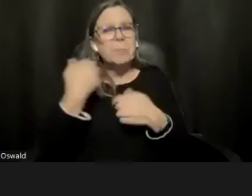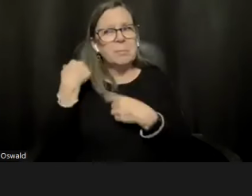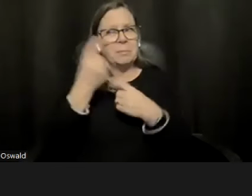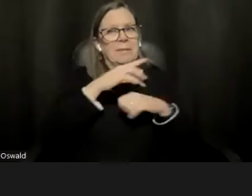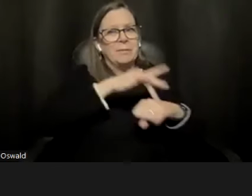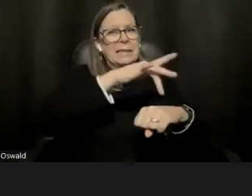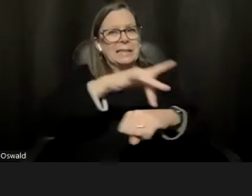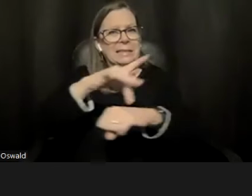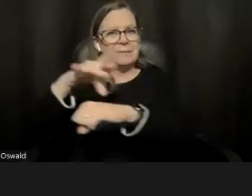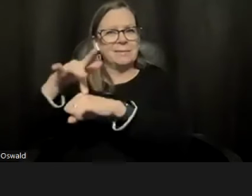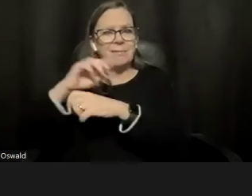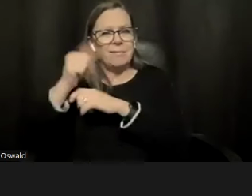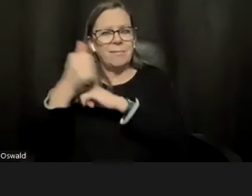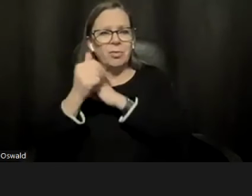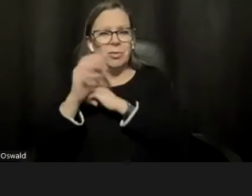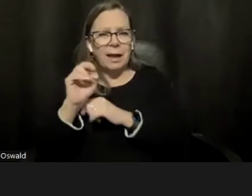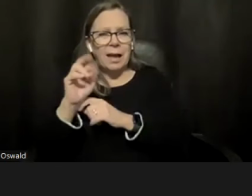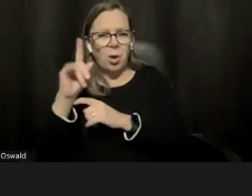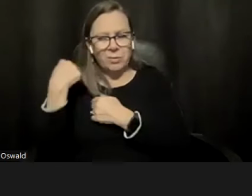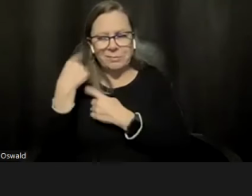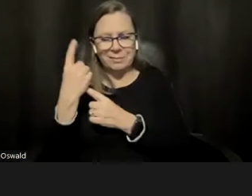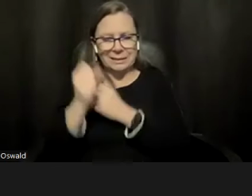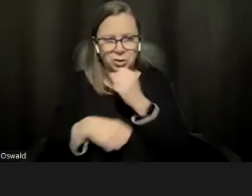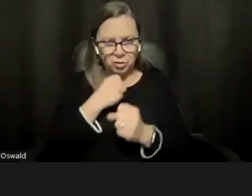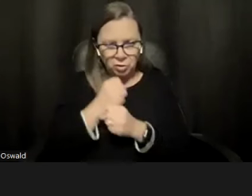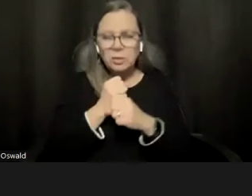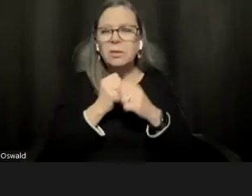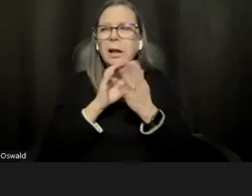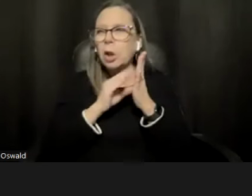past year and learning some of the processes other counties are doing.